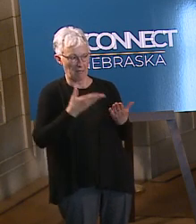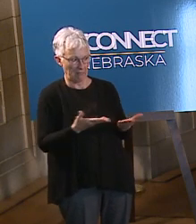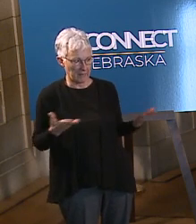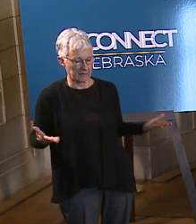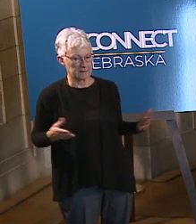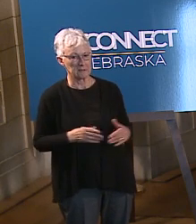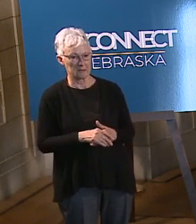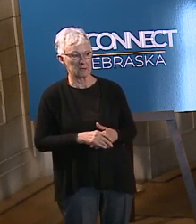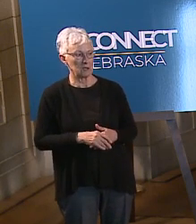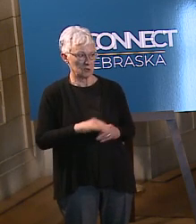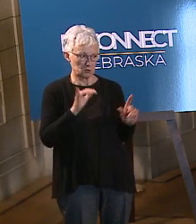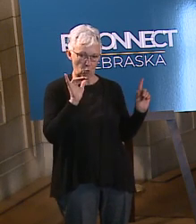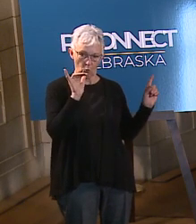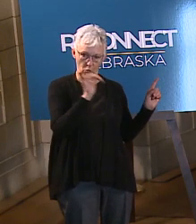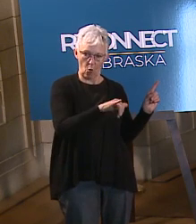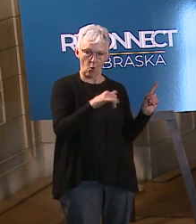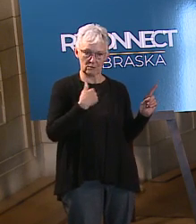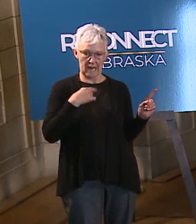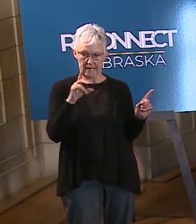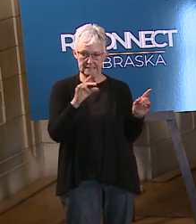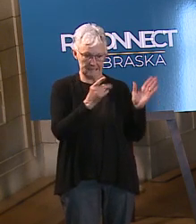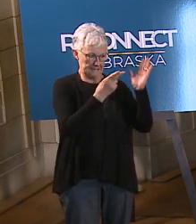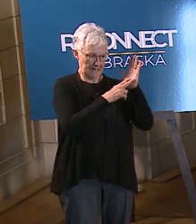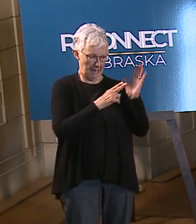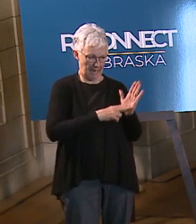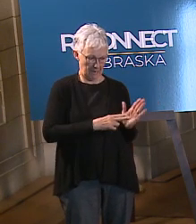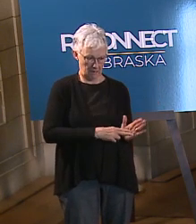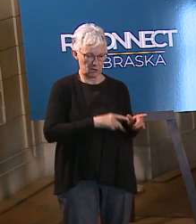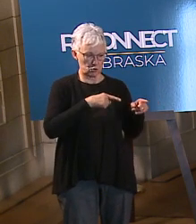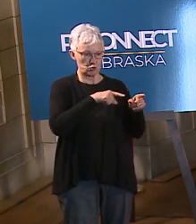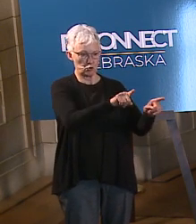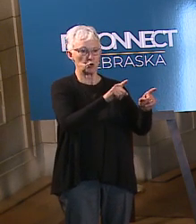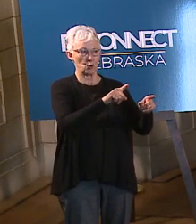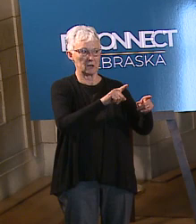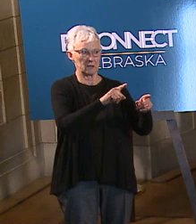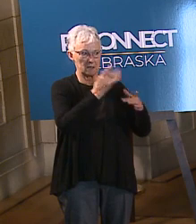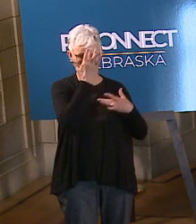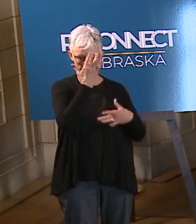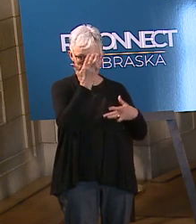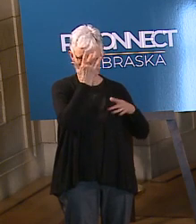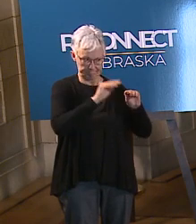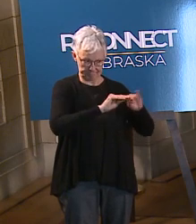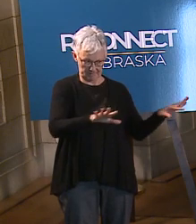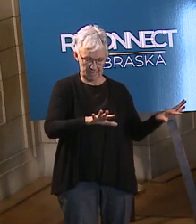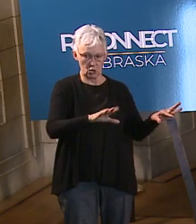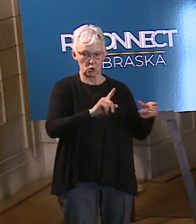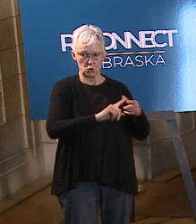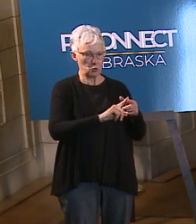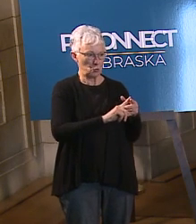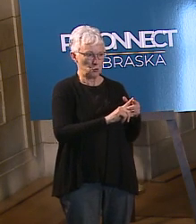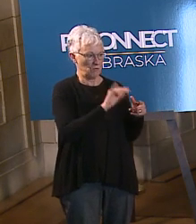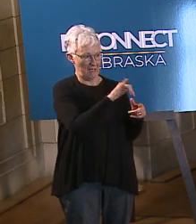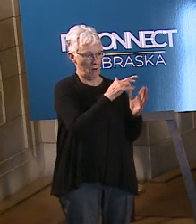THERE OR THE ALCOHOL ONES AND SO FORTH, SPECIFIC EXECUTIVE ORDERS